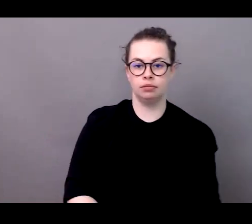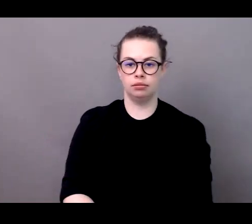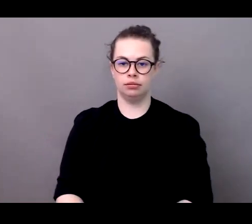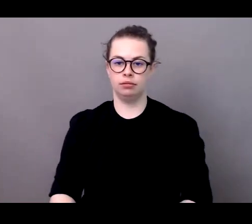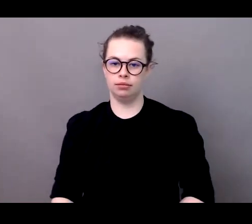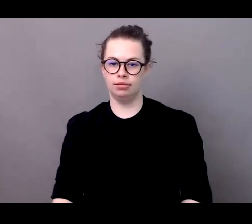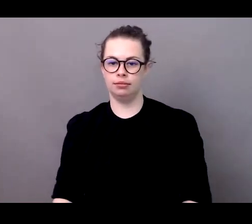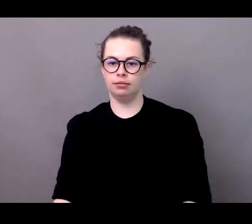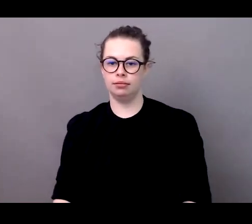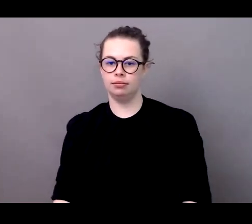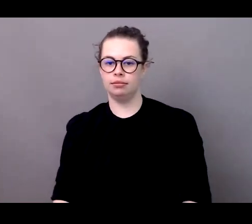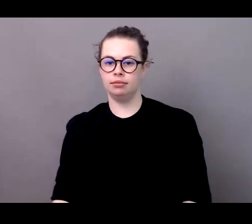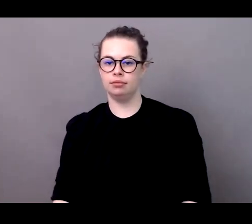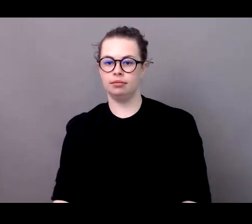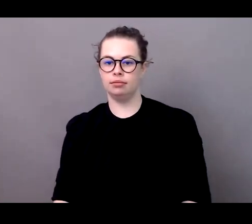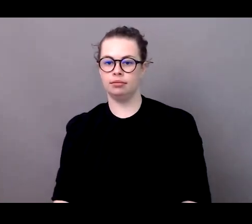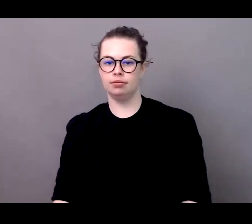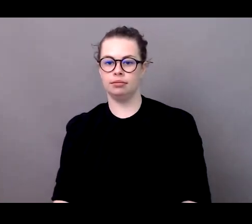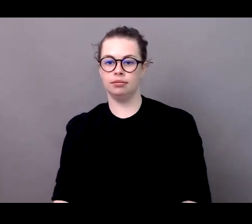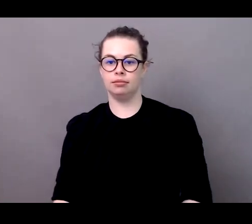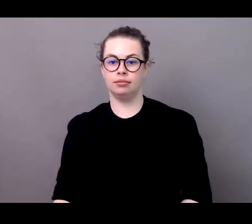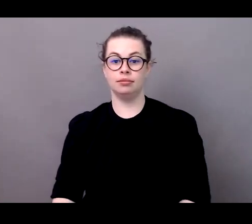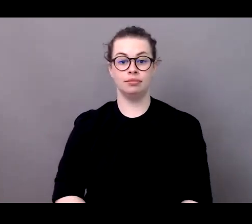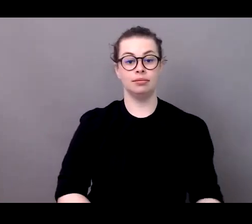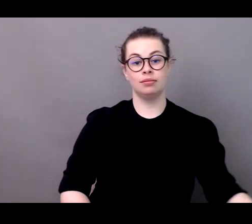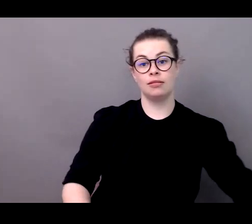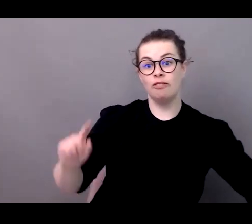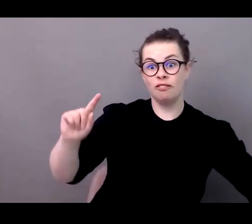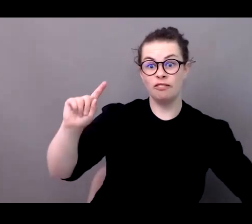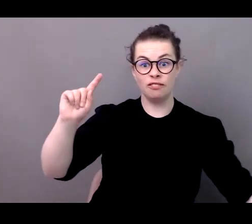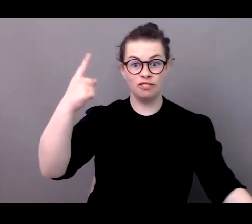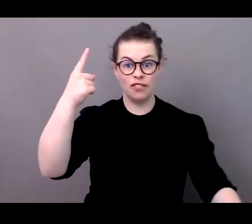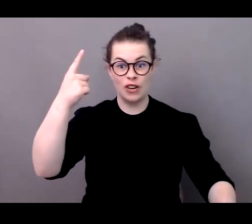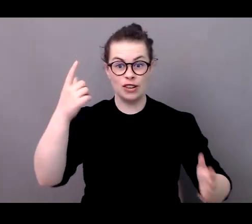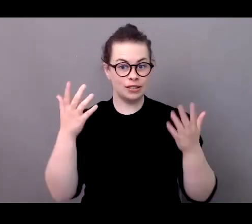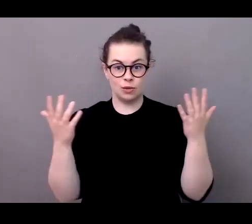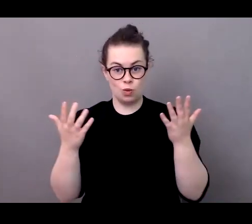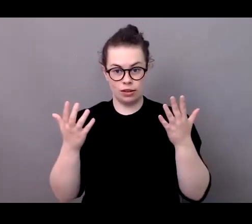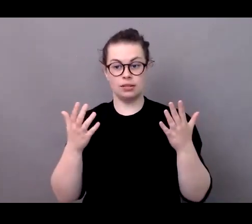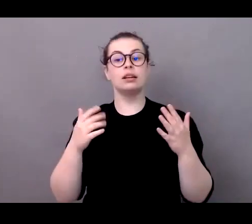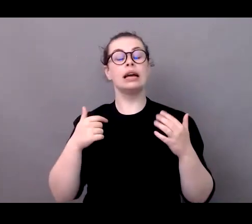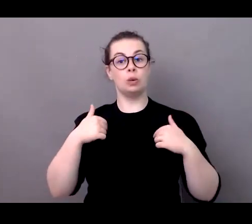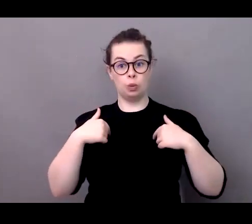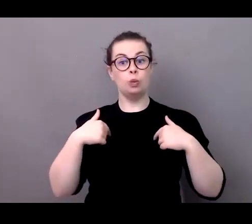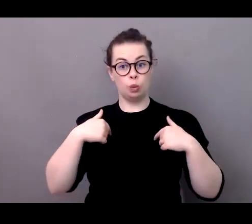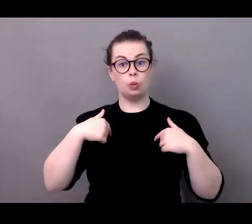want to say before we go any further is that you will be receiving a message that you are